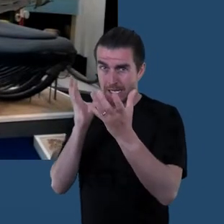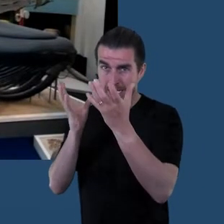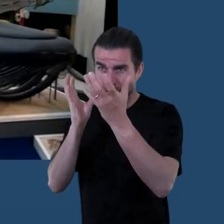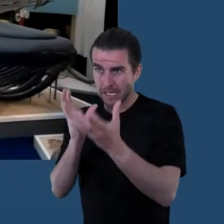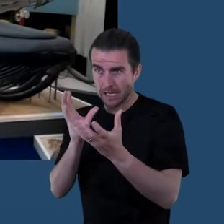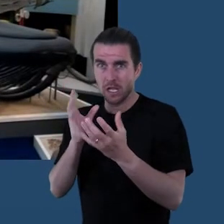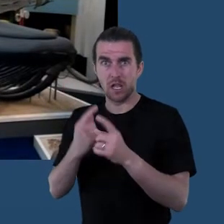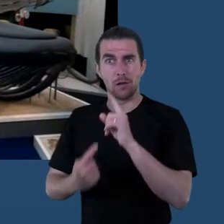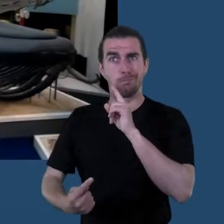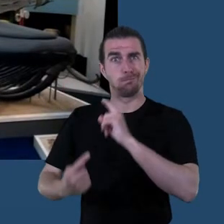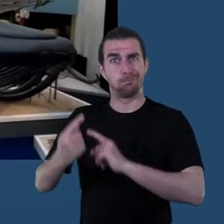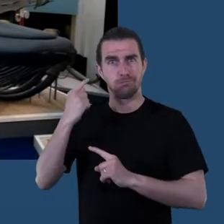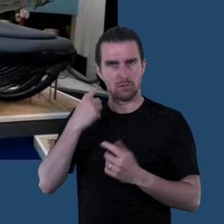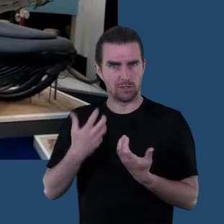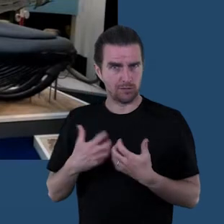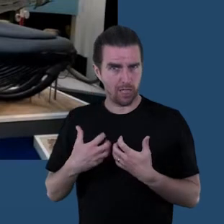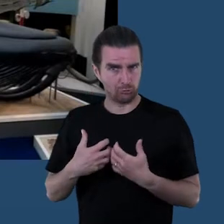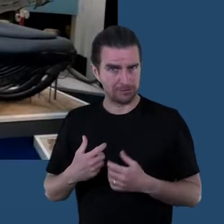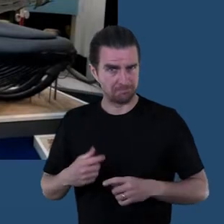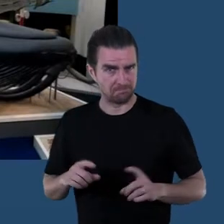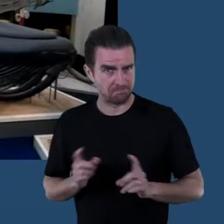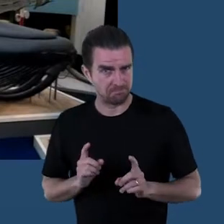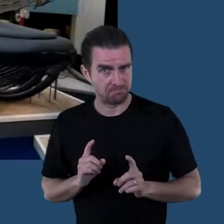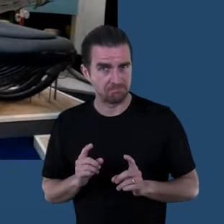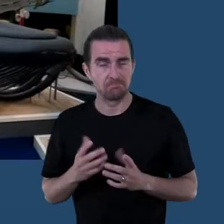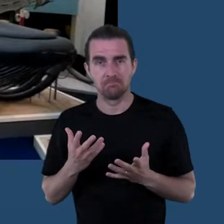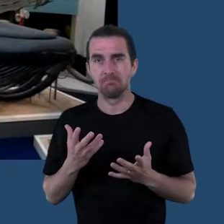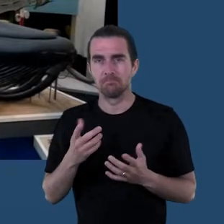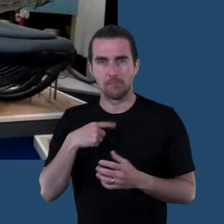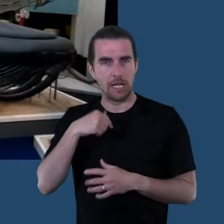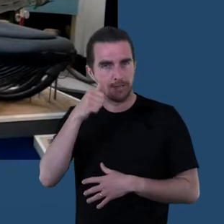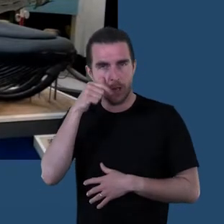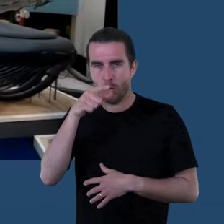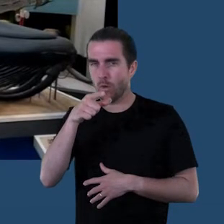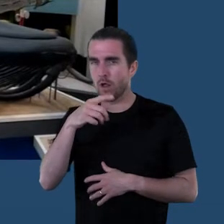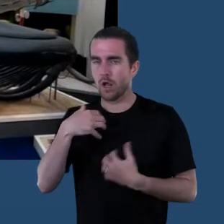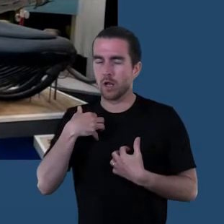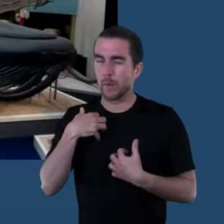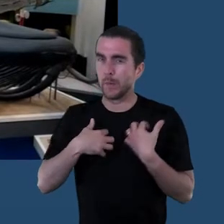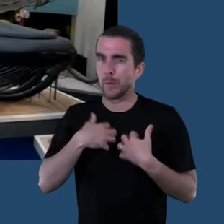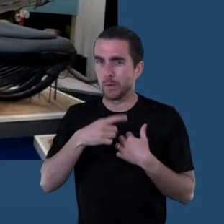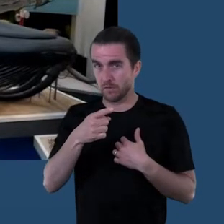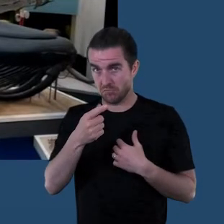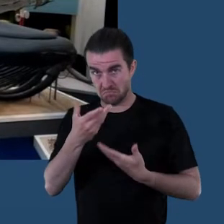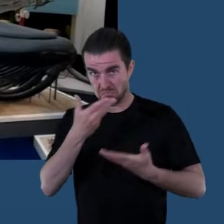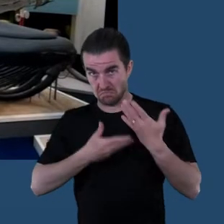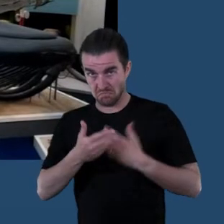based on the technology had at the time. Now, Richard, I know this is something that you're personally very interested in.